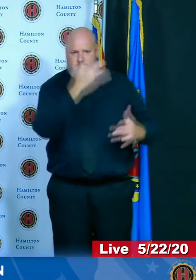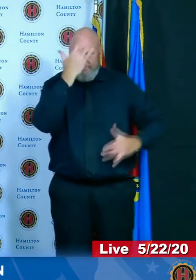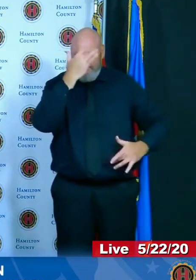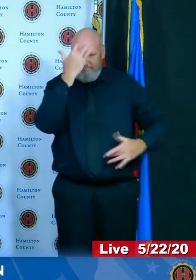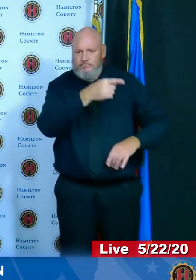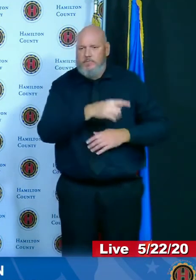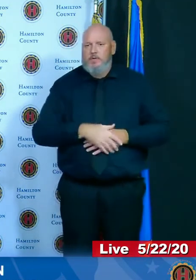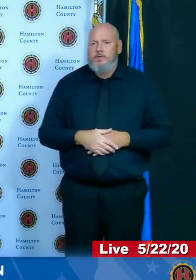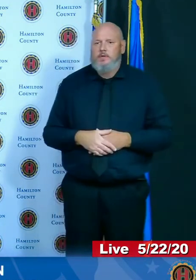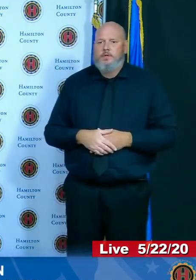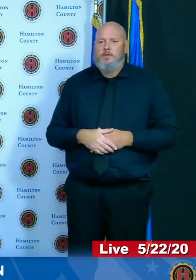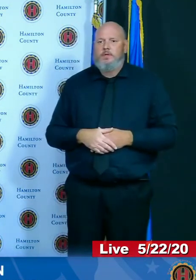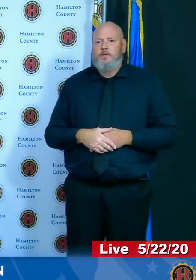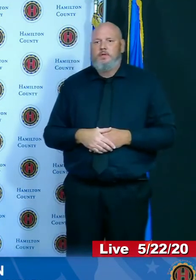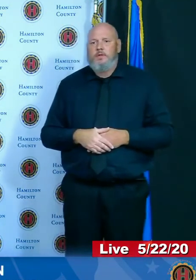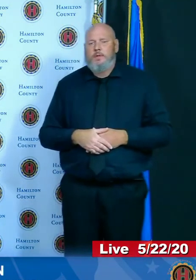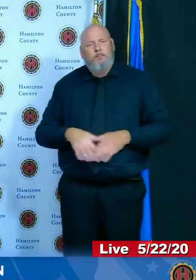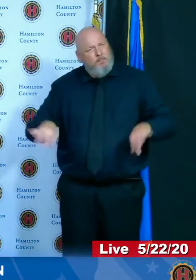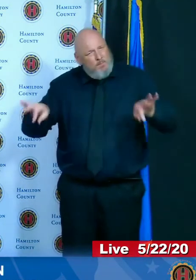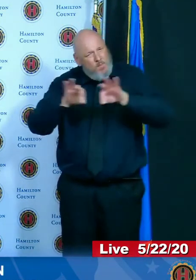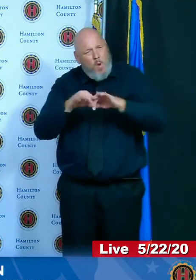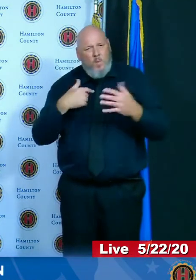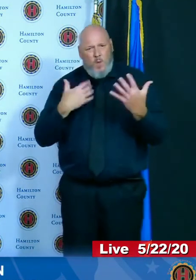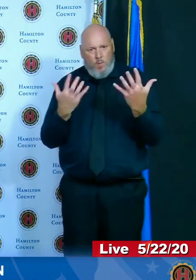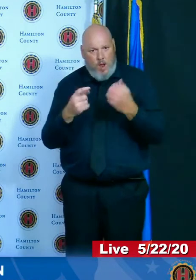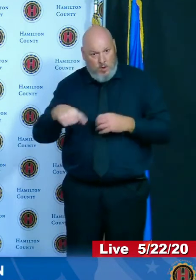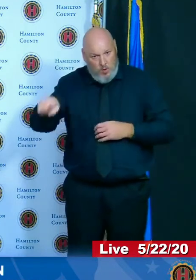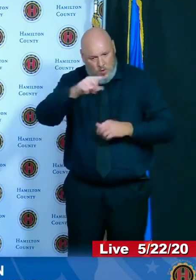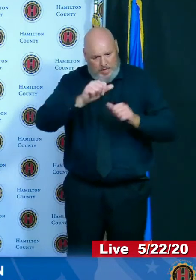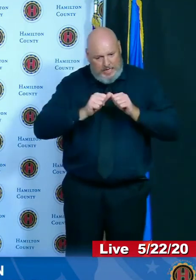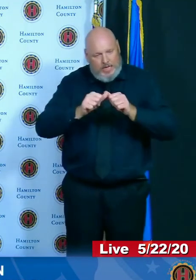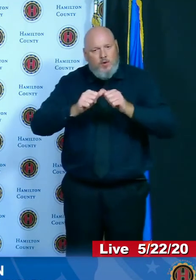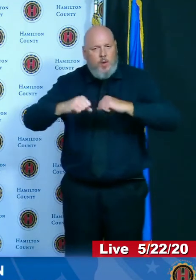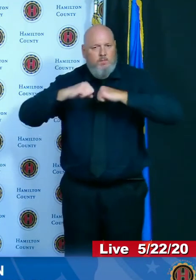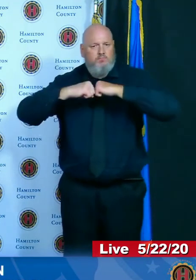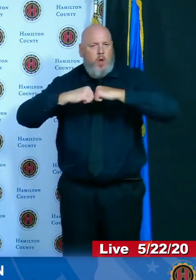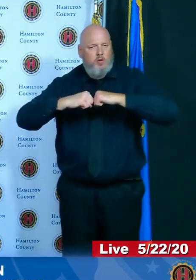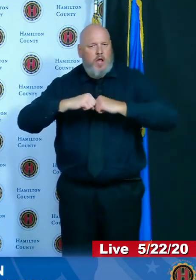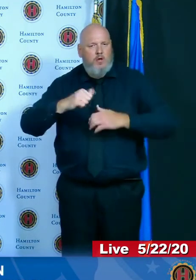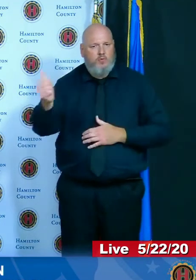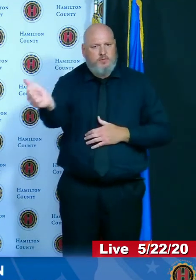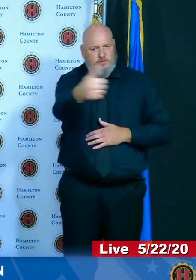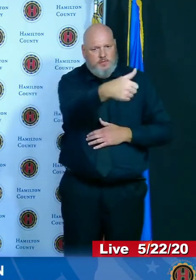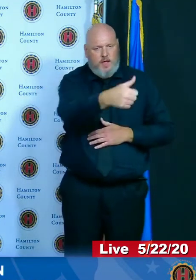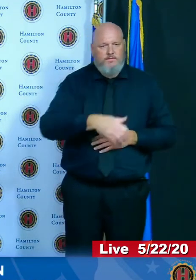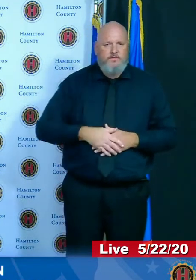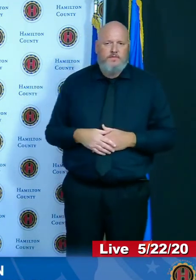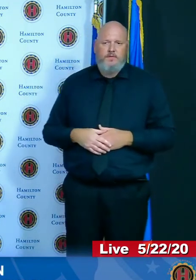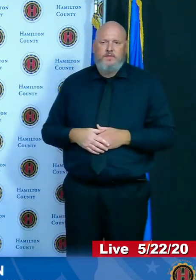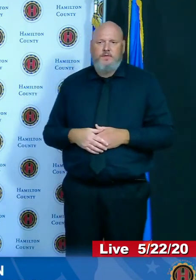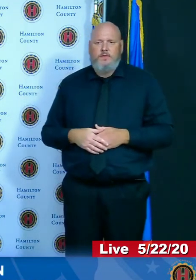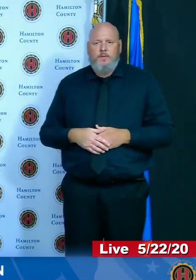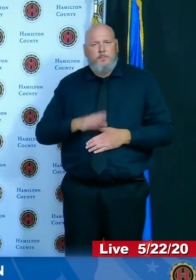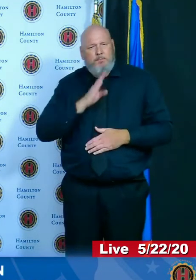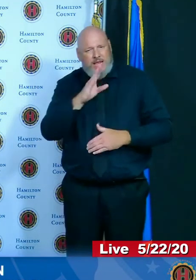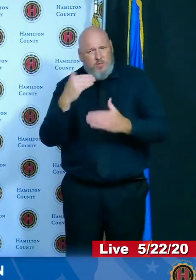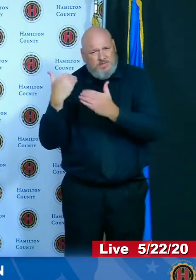protect yourself and your family what this means is rely on your sense of personal responsibility and accountability to others if if you're